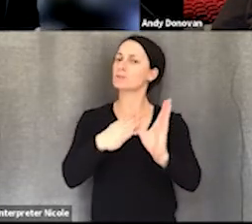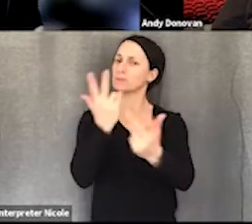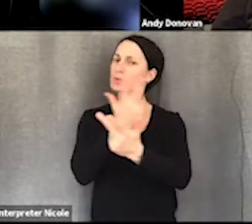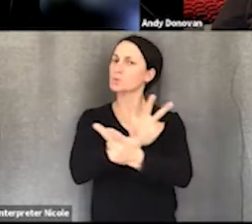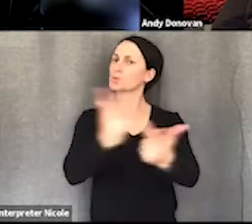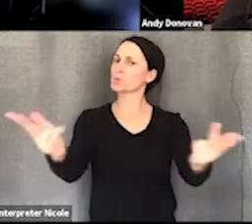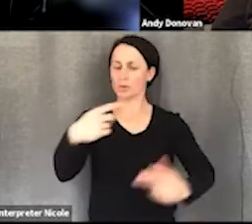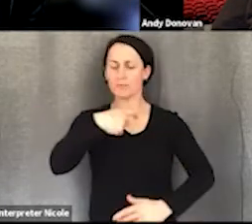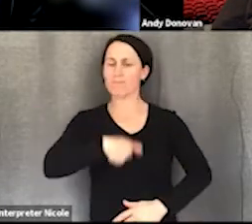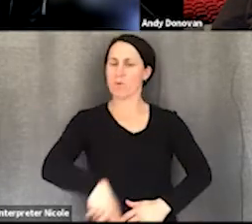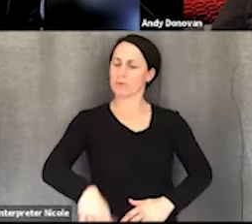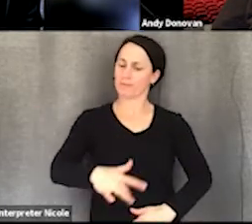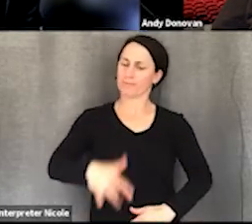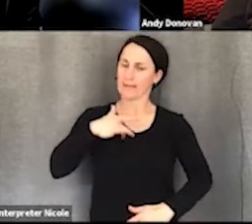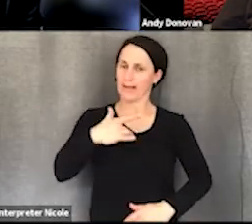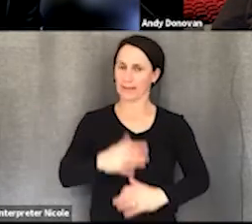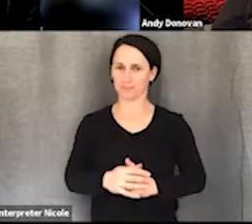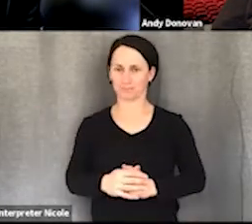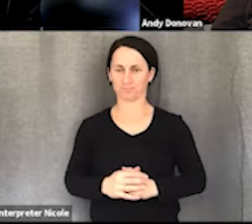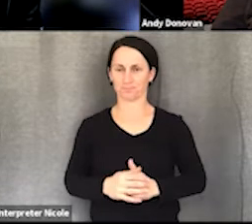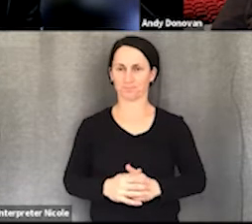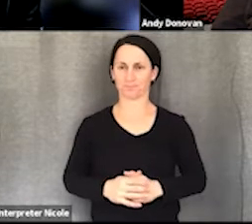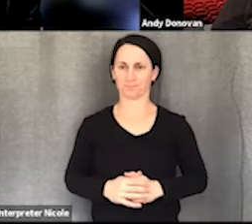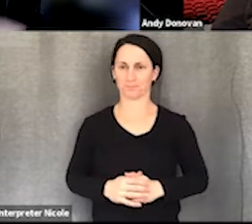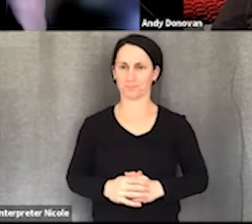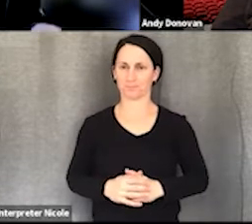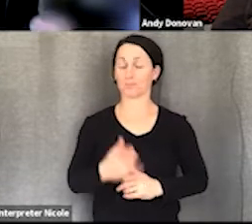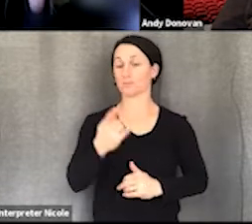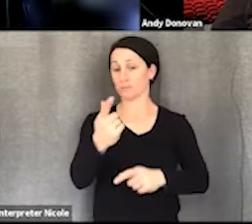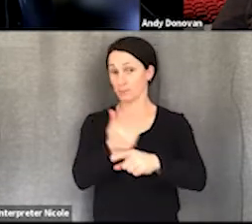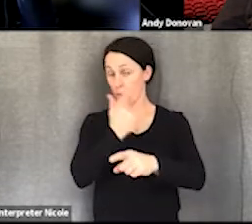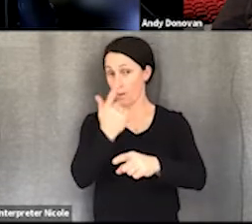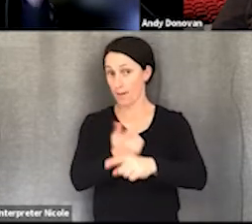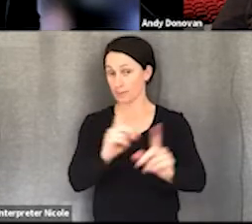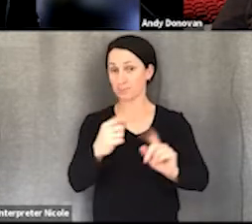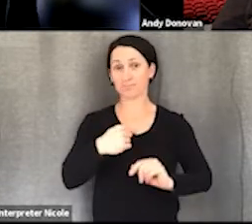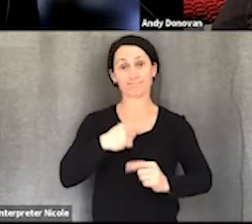I know, but I just wanted to share with you these comments. One person said, "I'm currently still waiting for an are